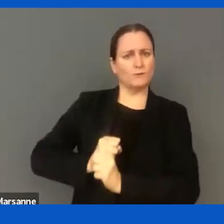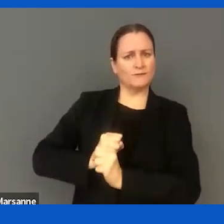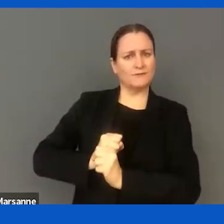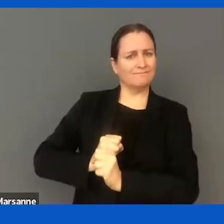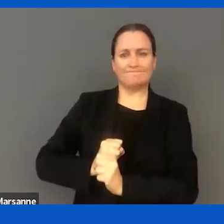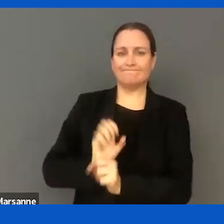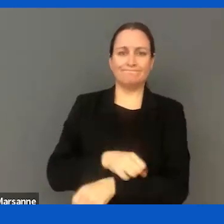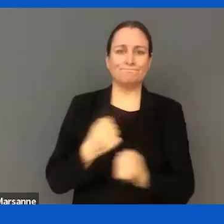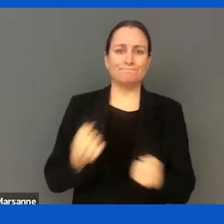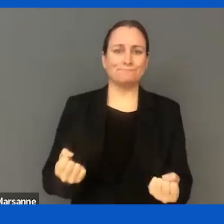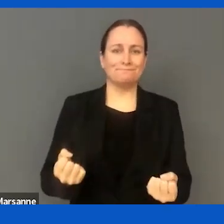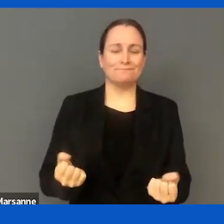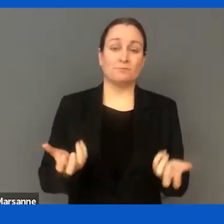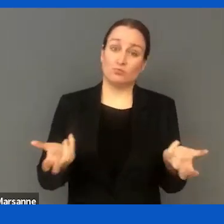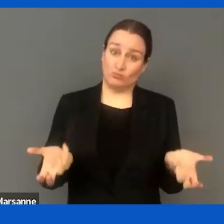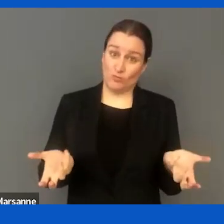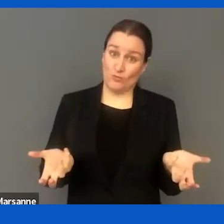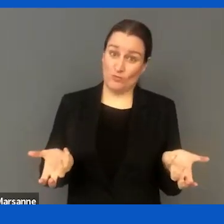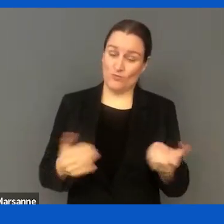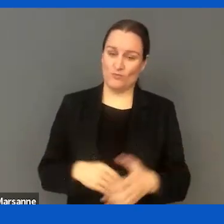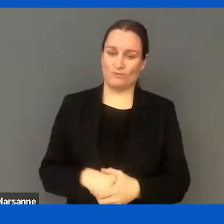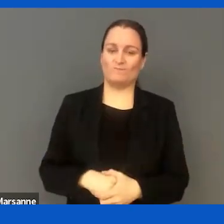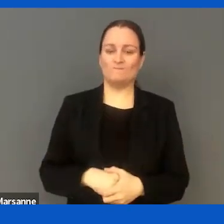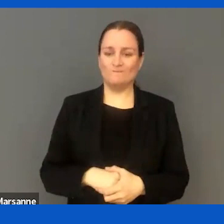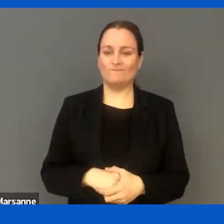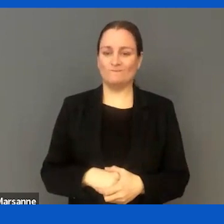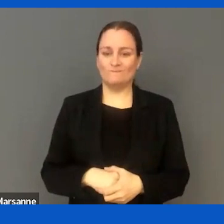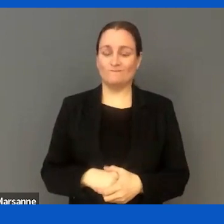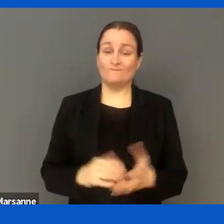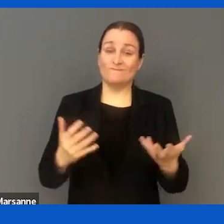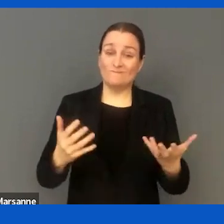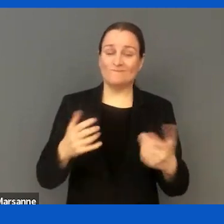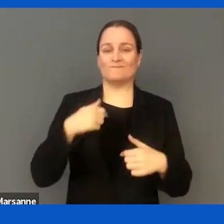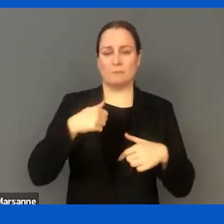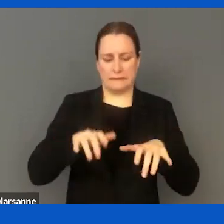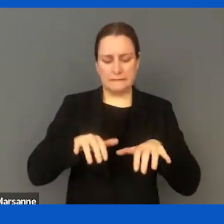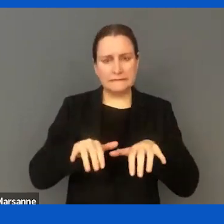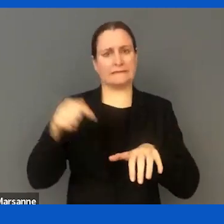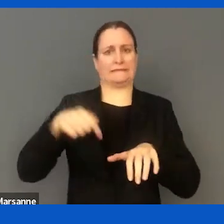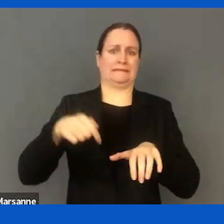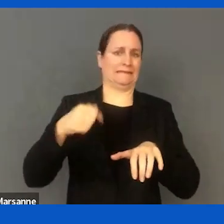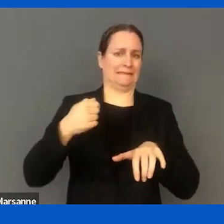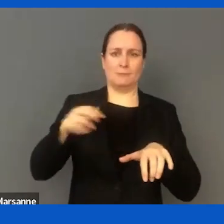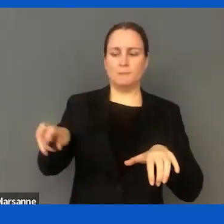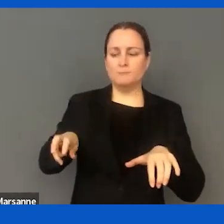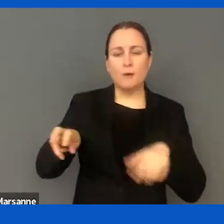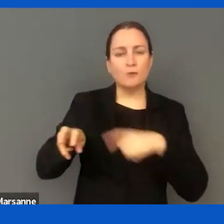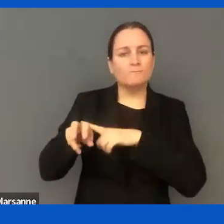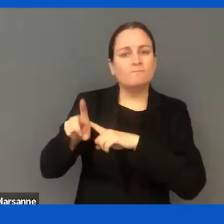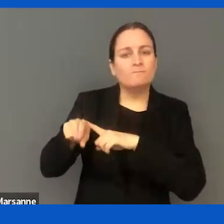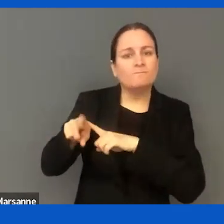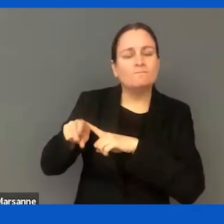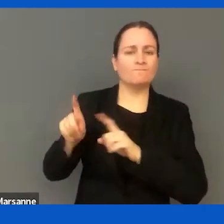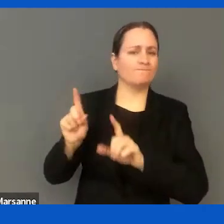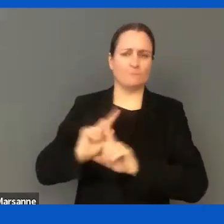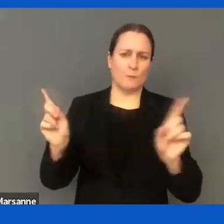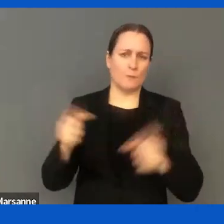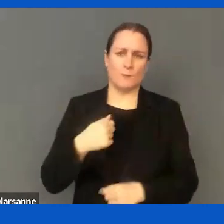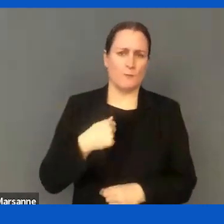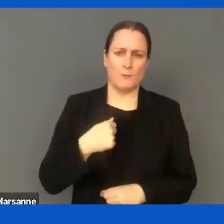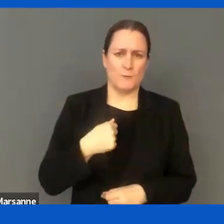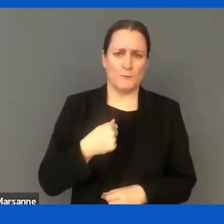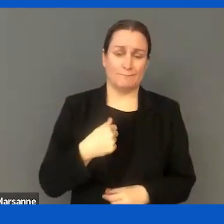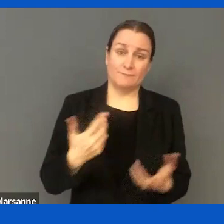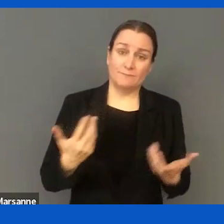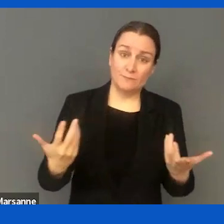the accessibility option goes behind the dialogue. This is a case icon is blocked, it is a case that